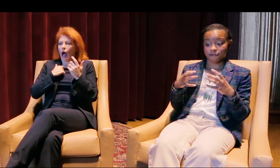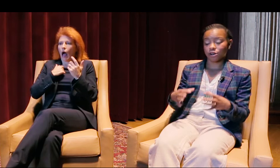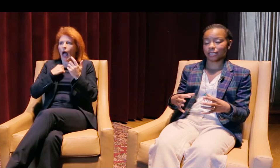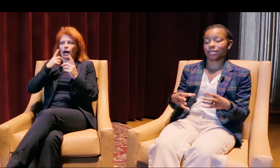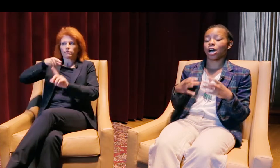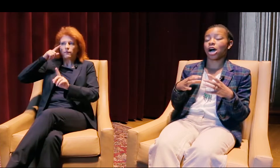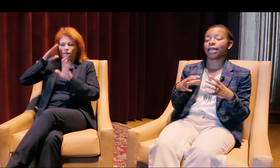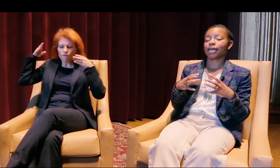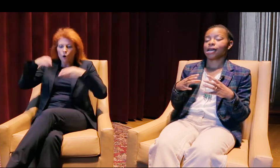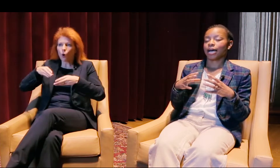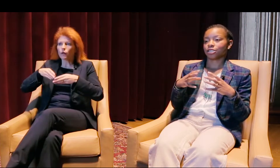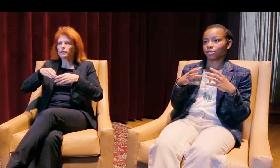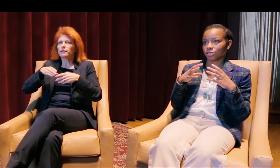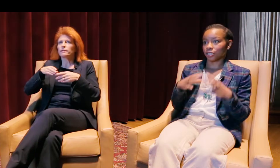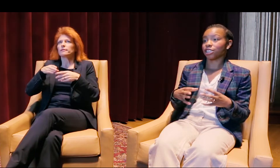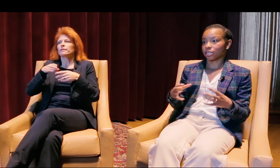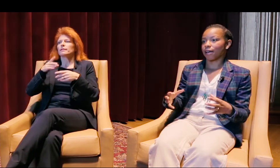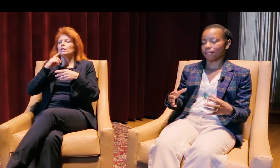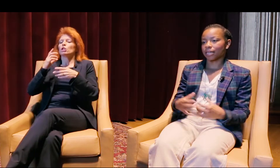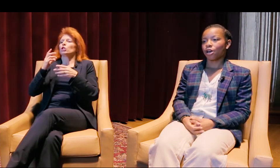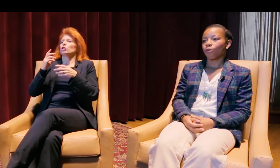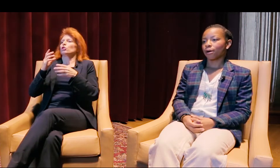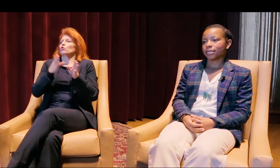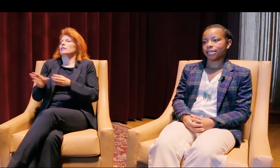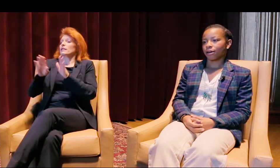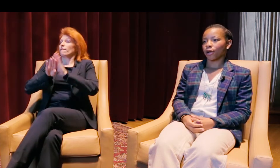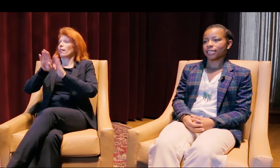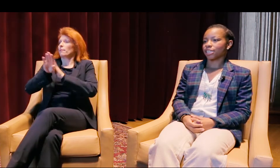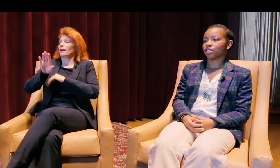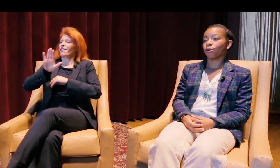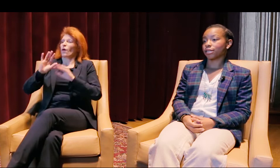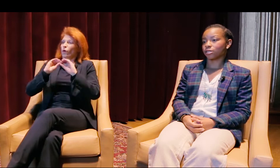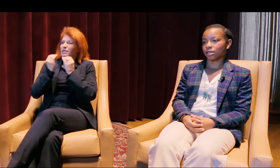and focused on strategic development, what was their organization going to look